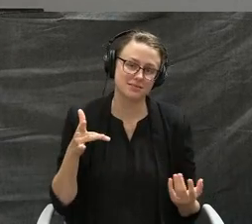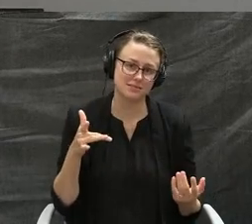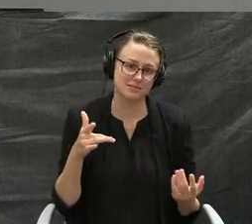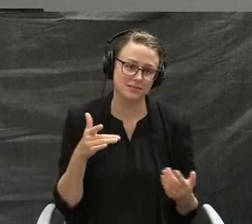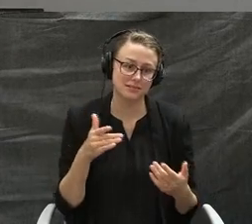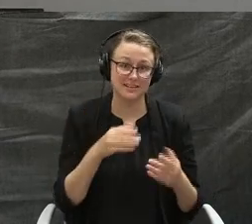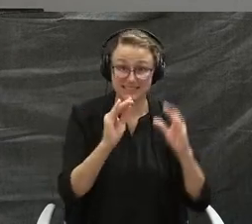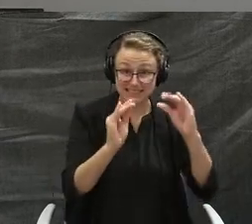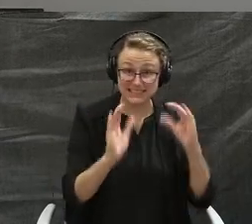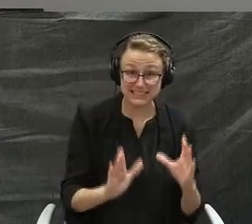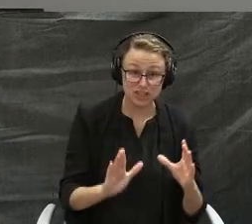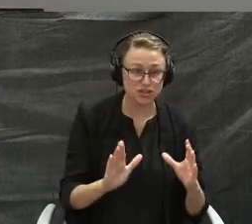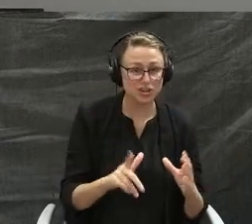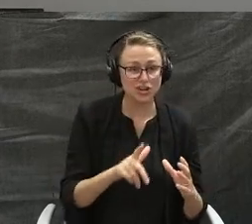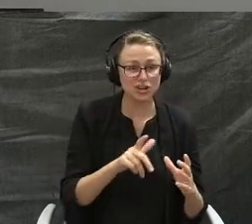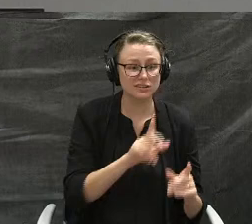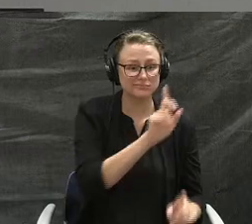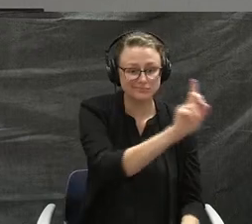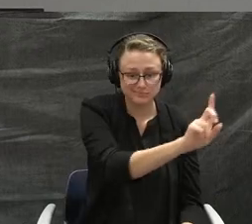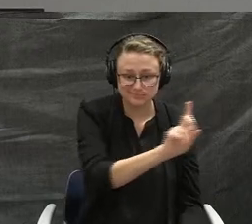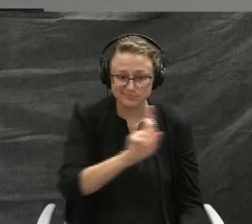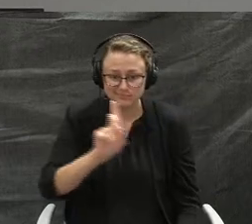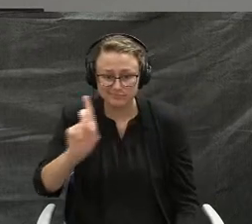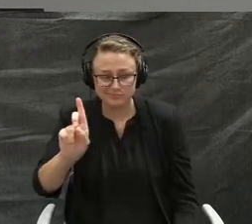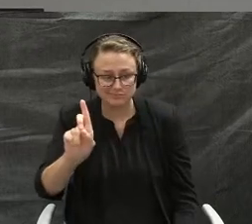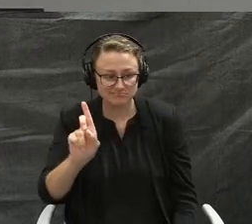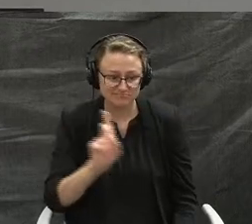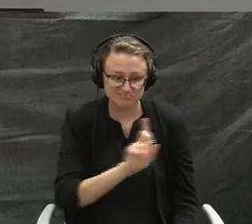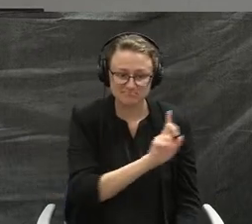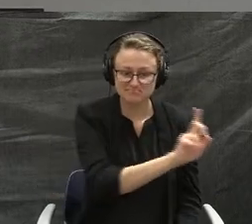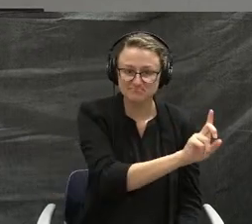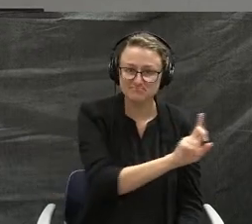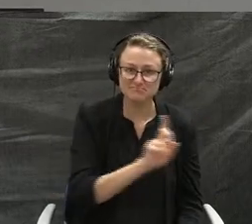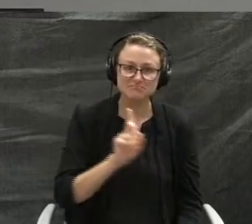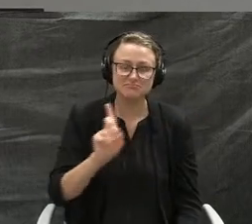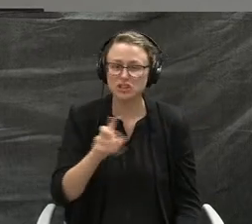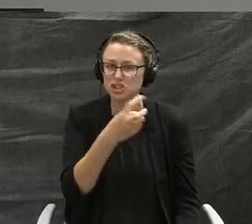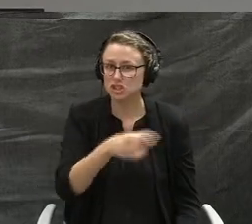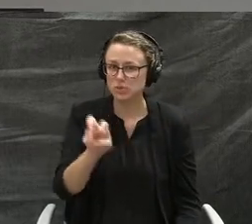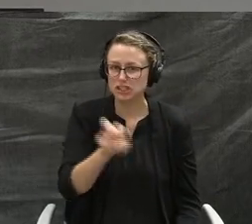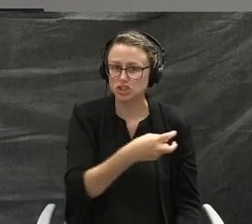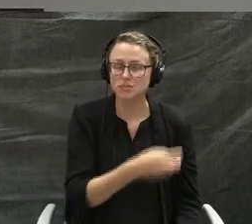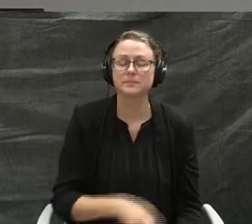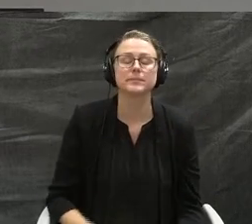class to class in between the students. Then as we look at some of our specials.